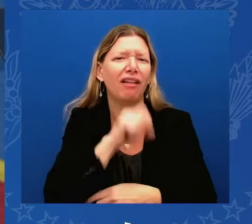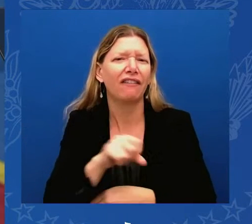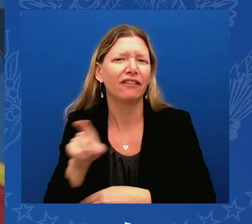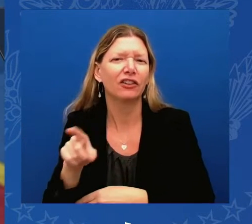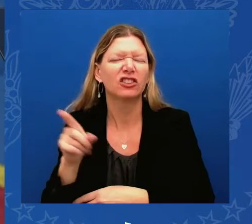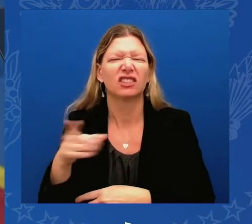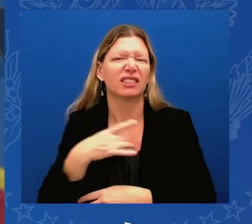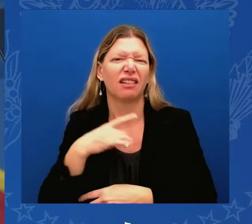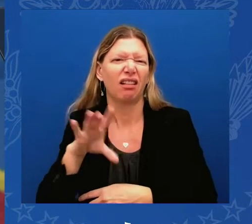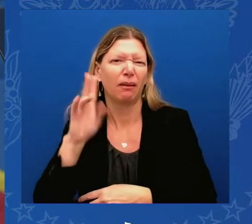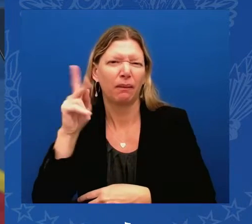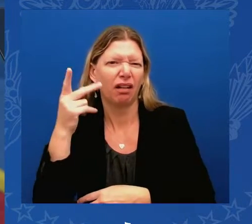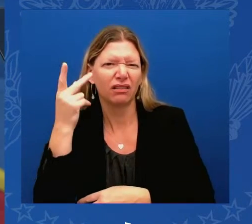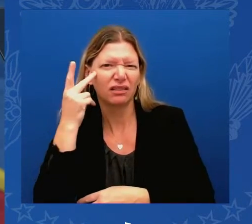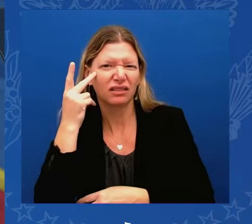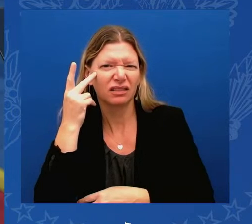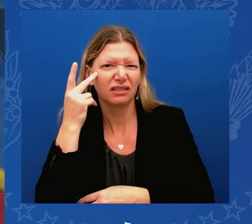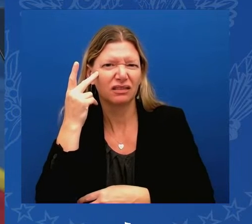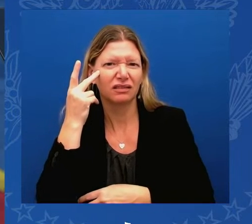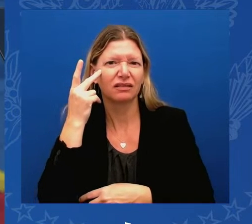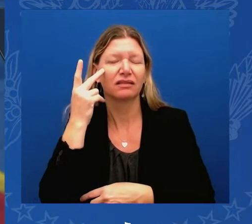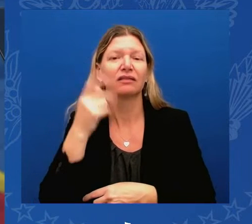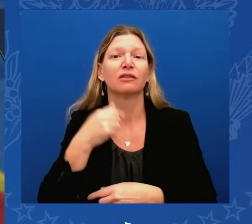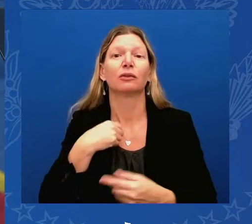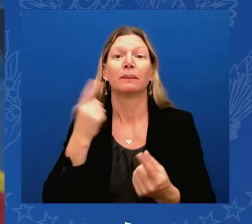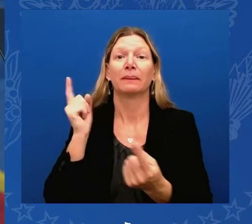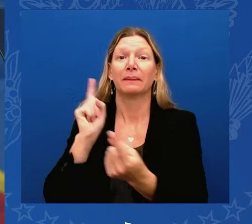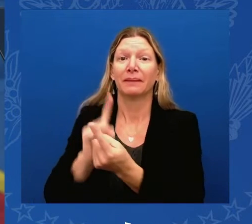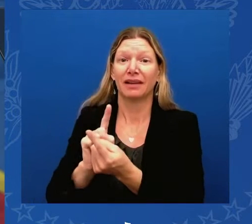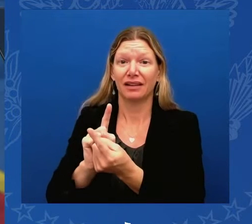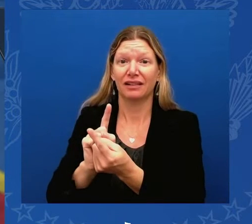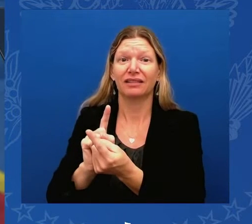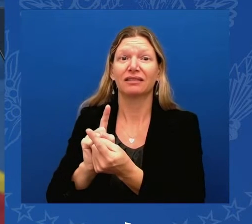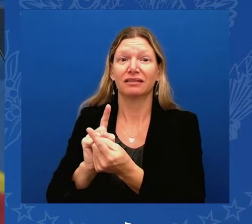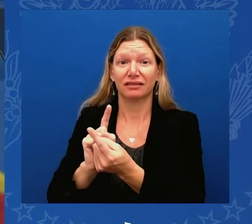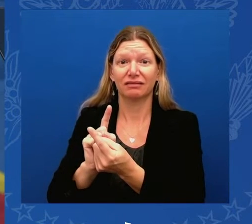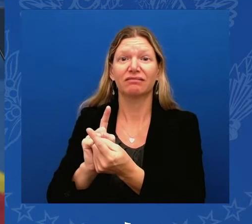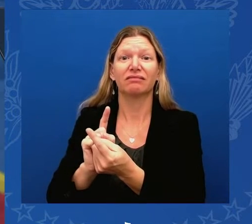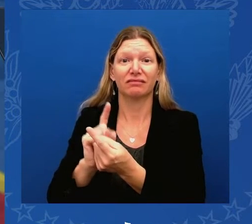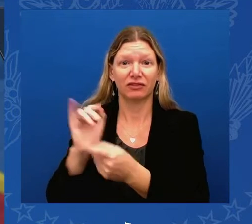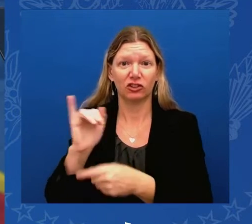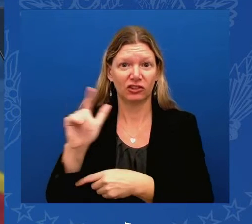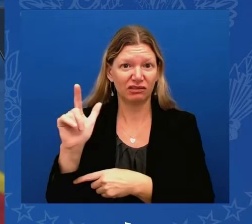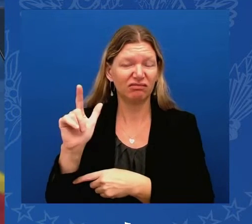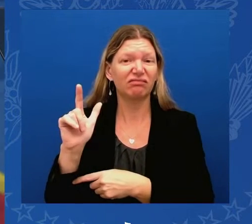who healed the family in all the broken places. Our family became my redemption.